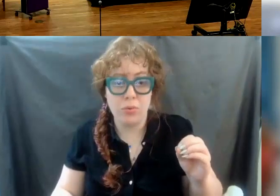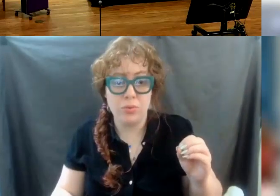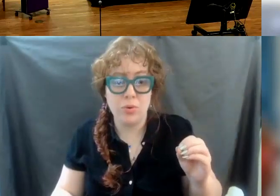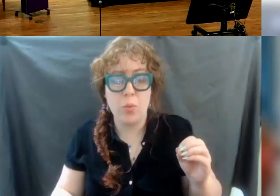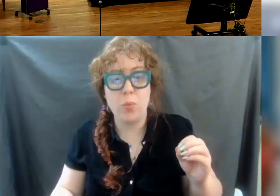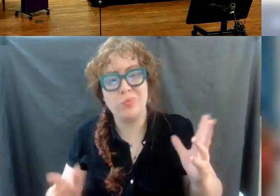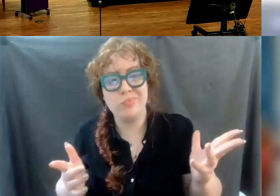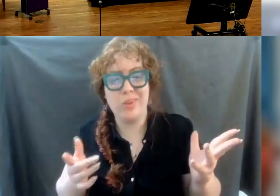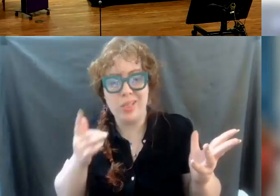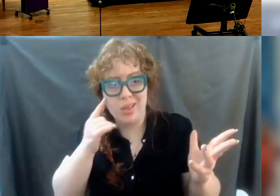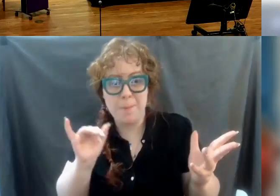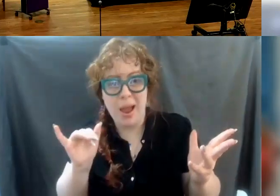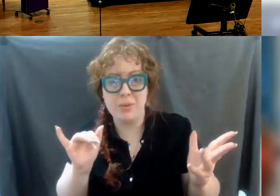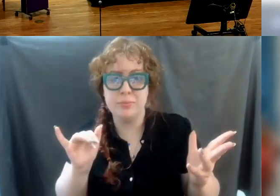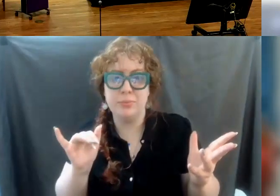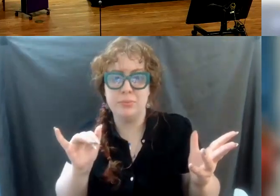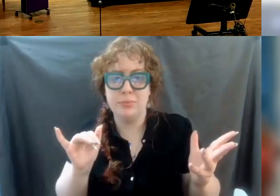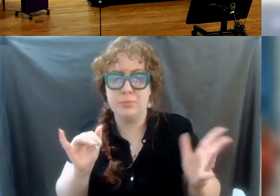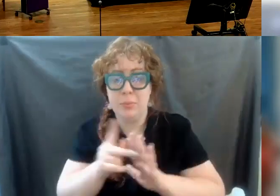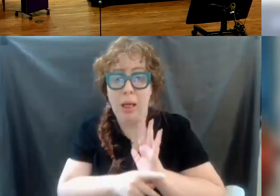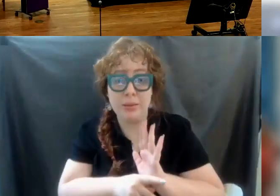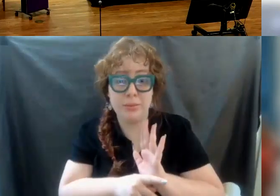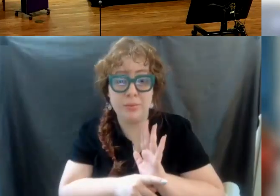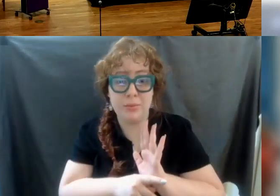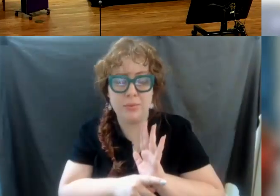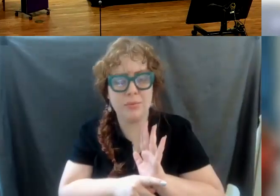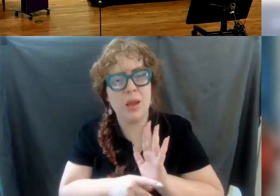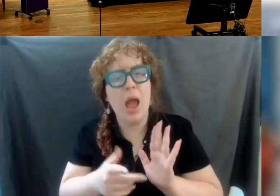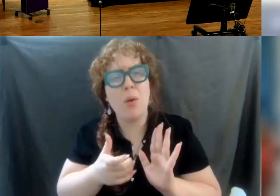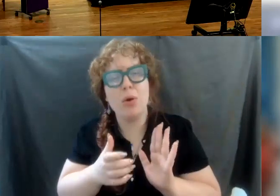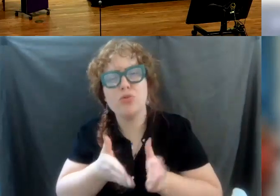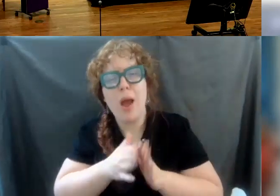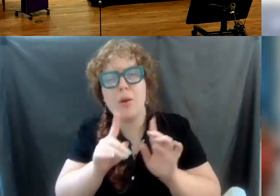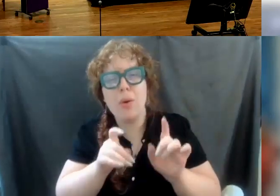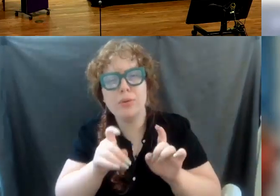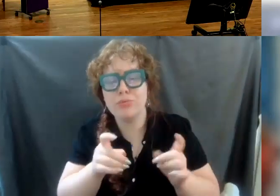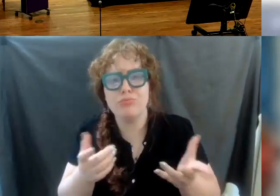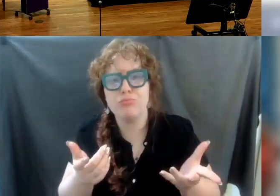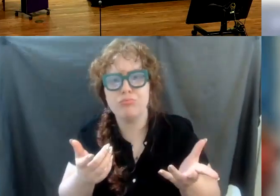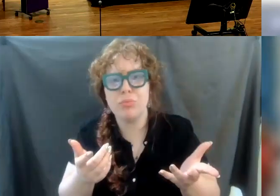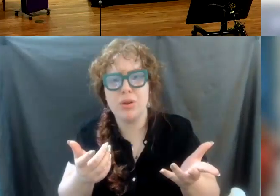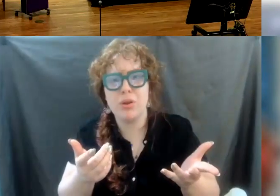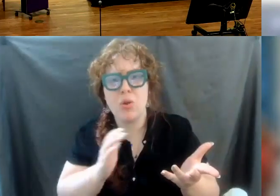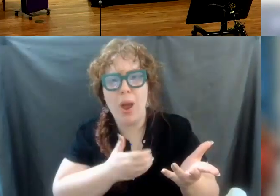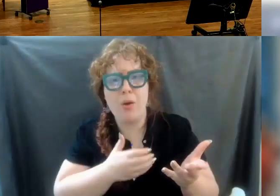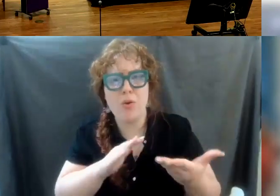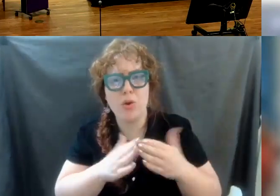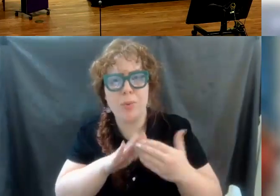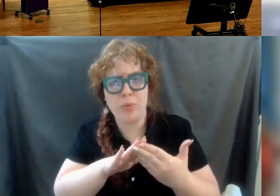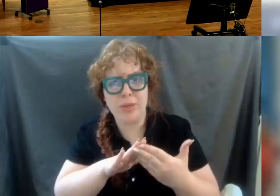But before we even get the policy part, what I what I hear the question to be is what can we do as communities to have conversations to connect?